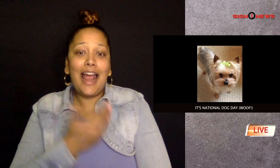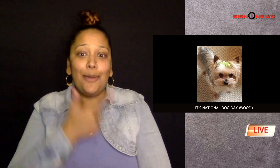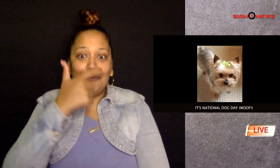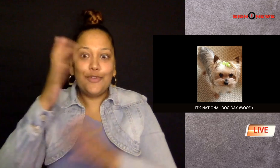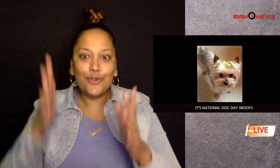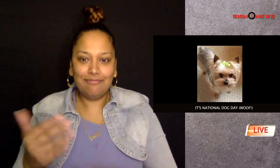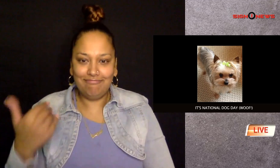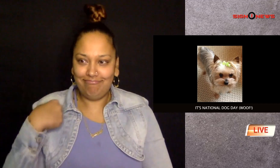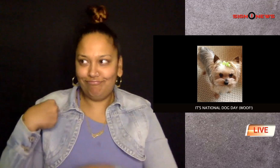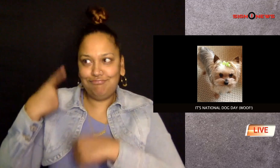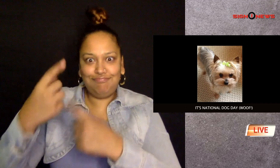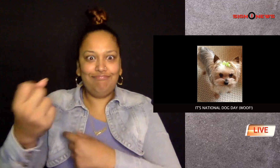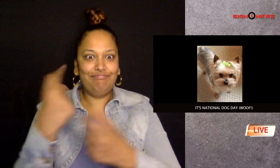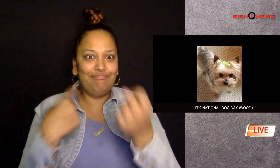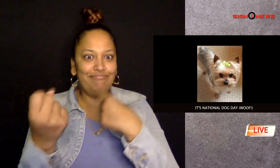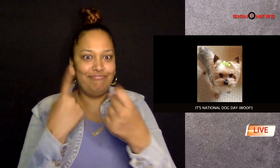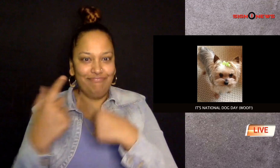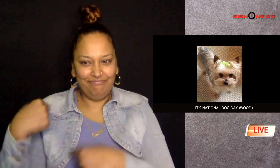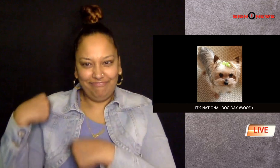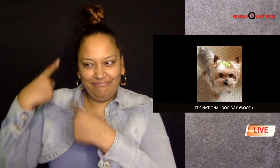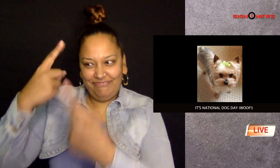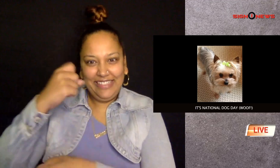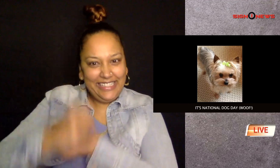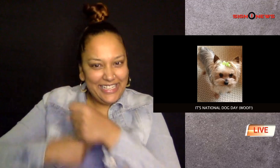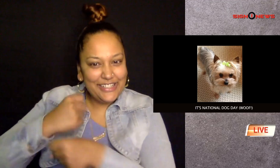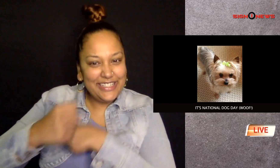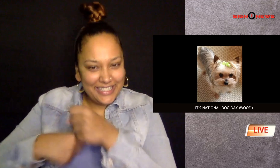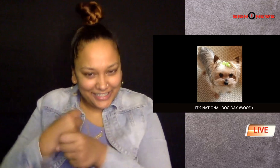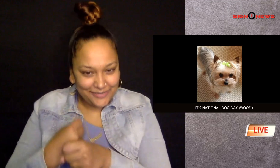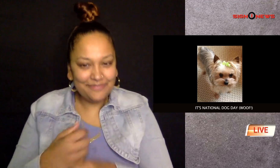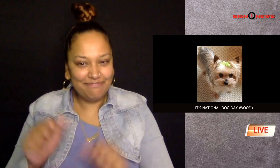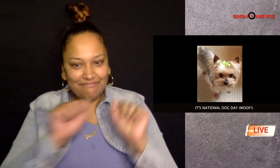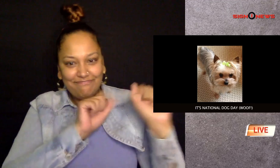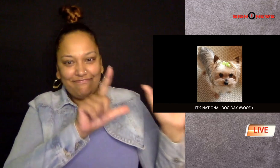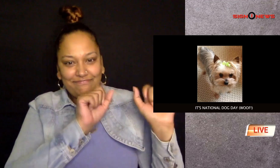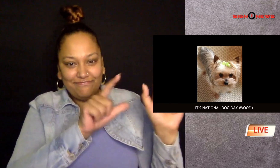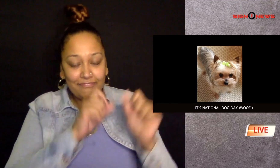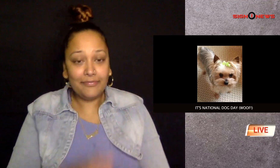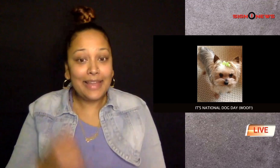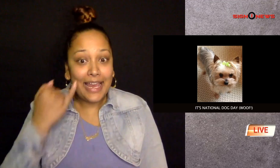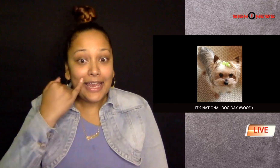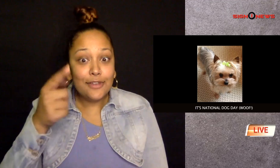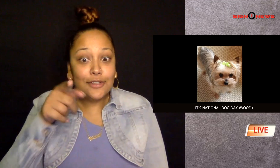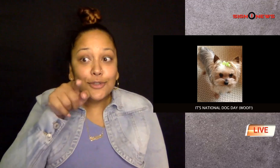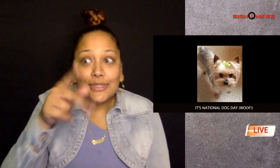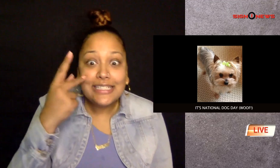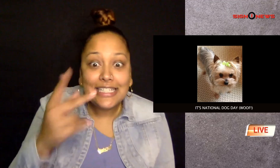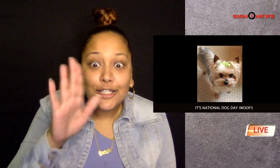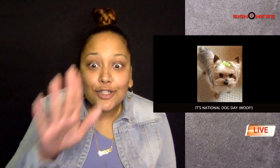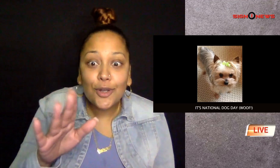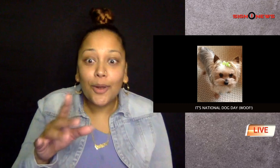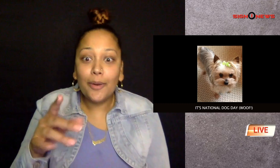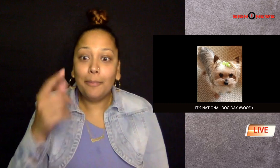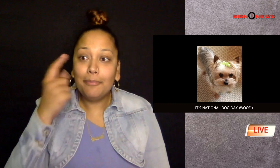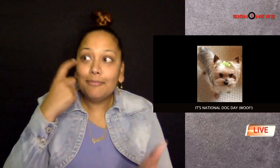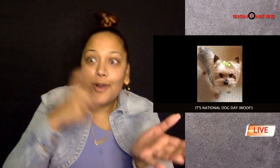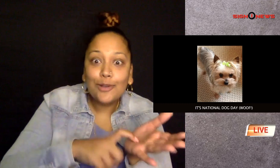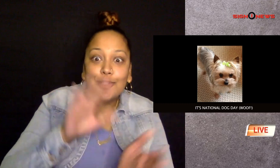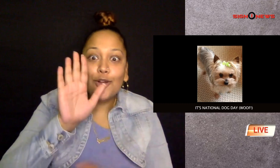that they sent to us over the years see if you can spot your fur baby in the video